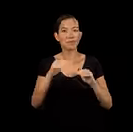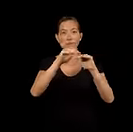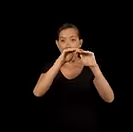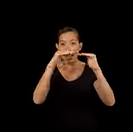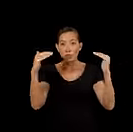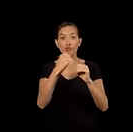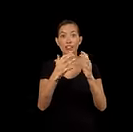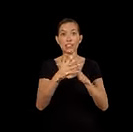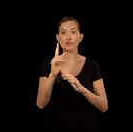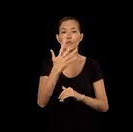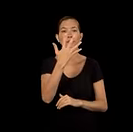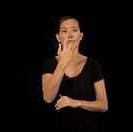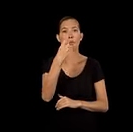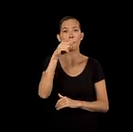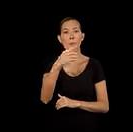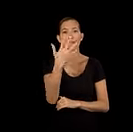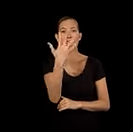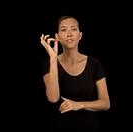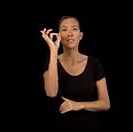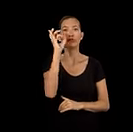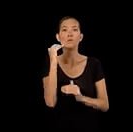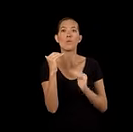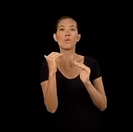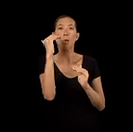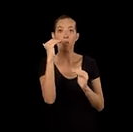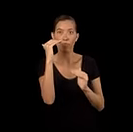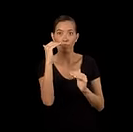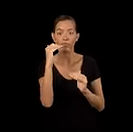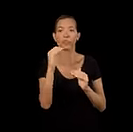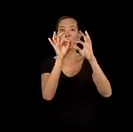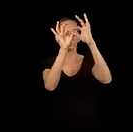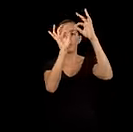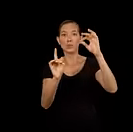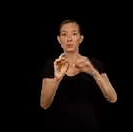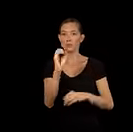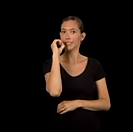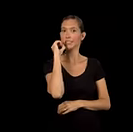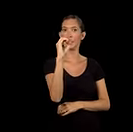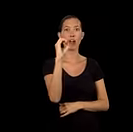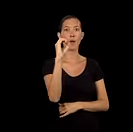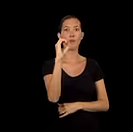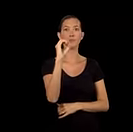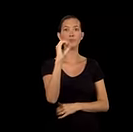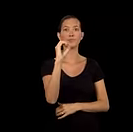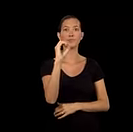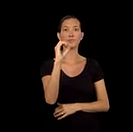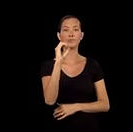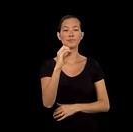The latitude of Greenwich is 51.5 degrees north. Its longitude is 0 degrees.